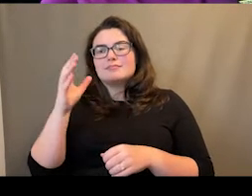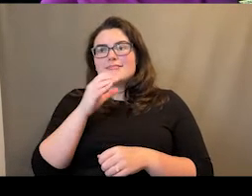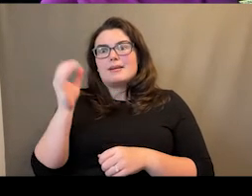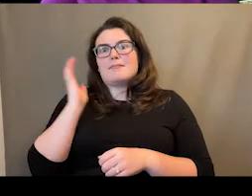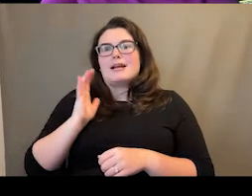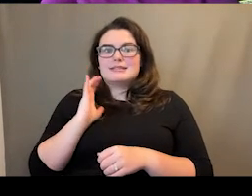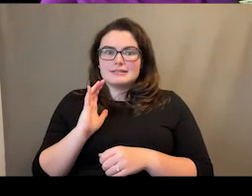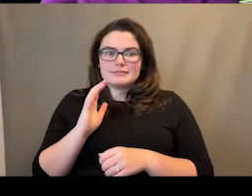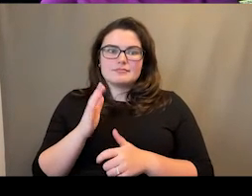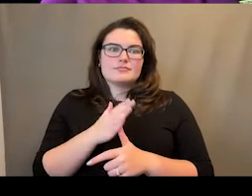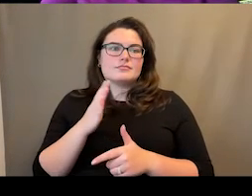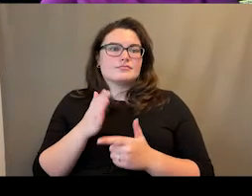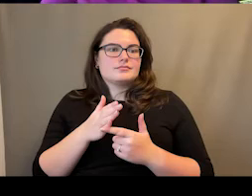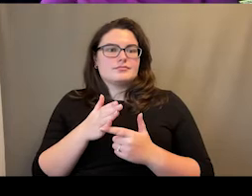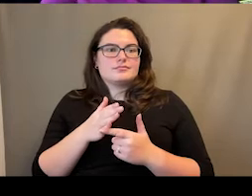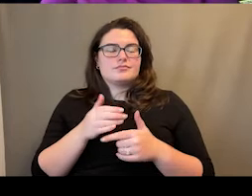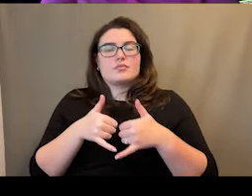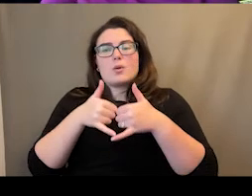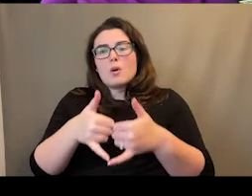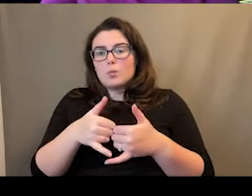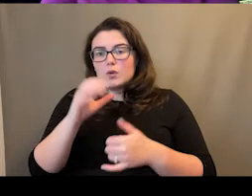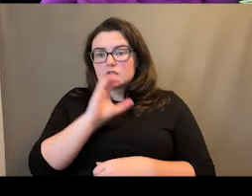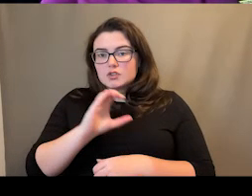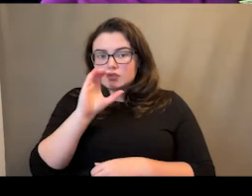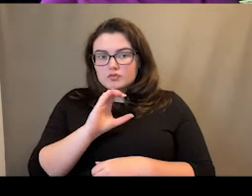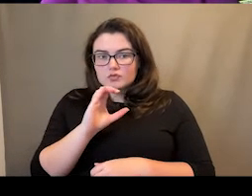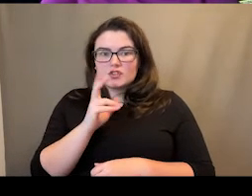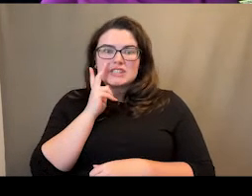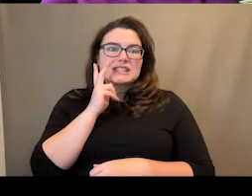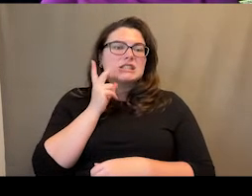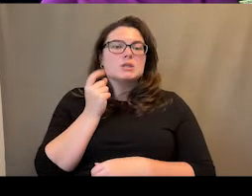You can do an award search to see what program funded